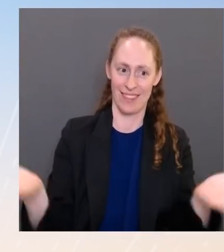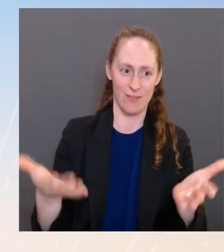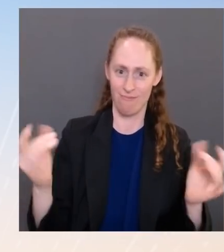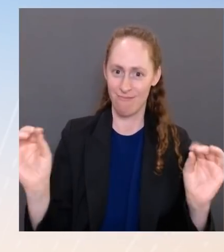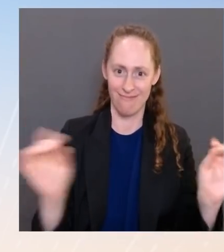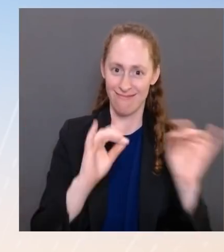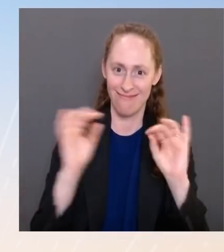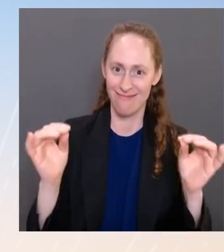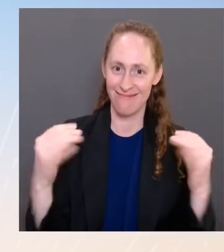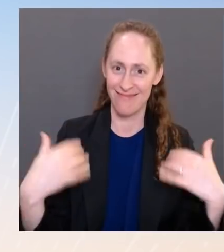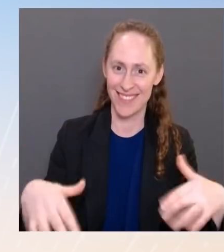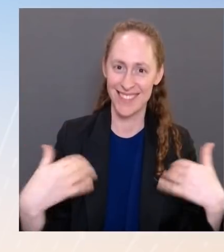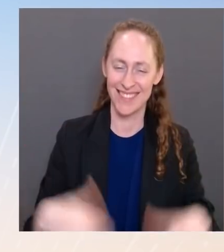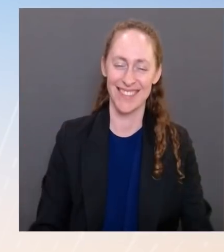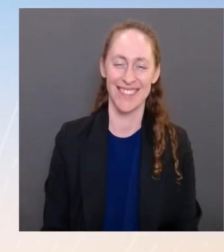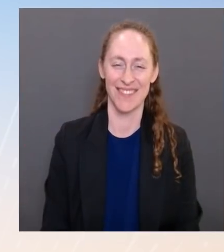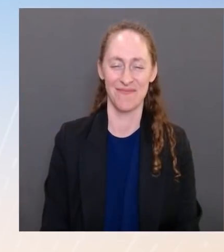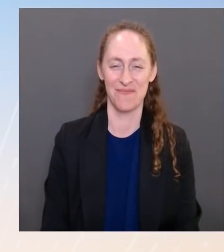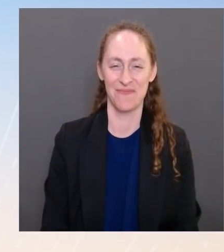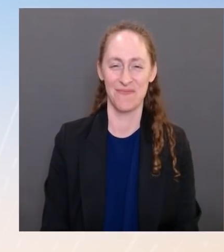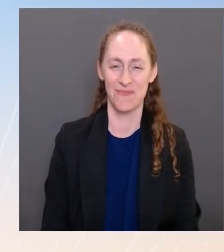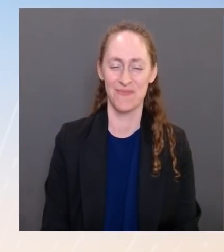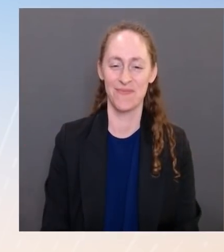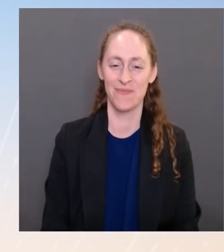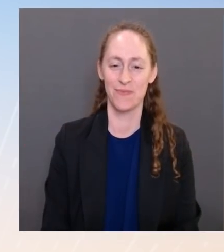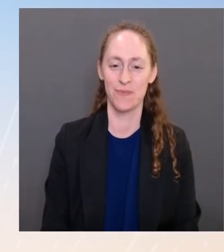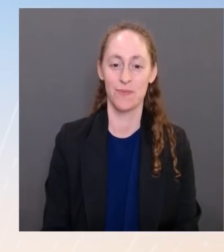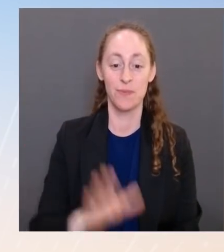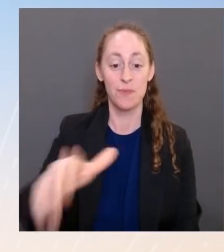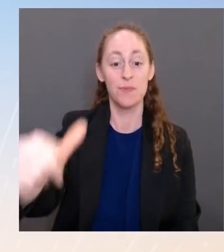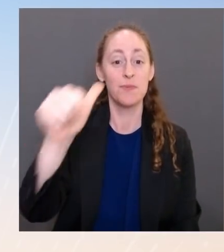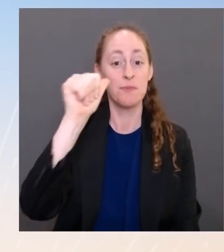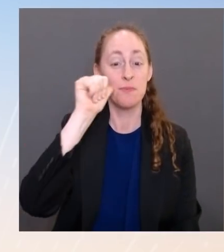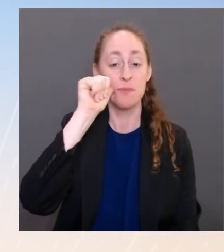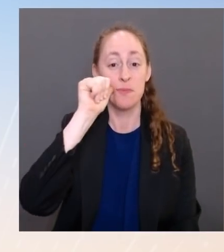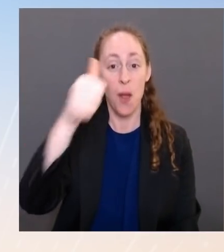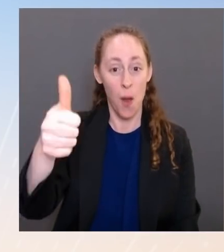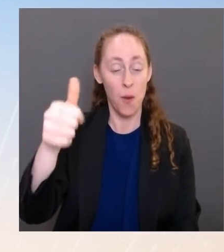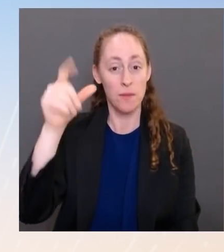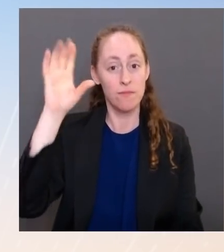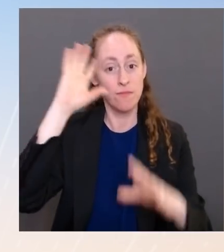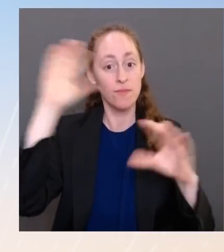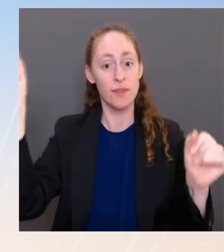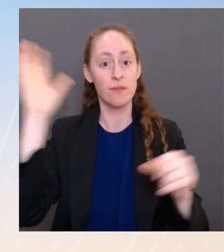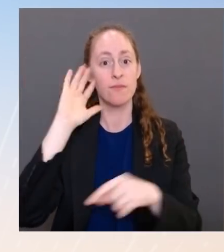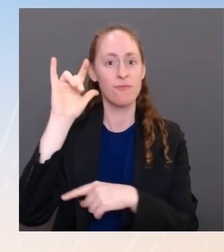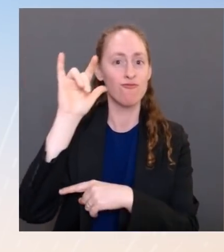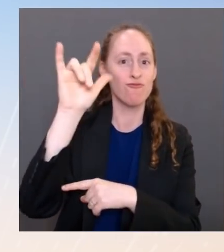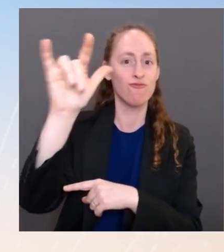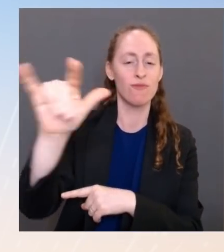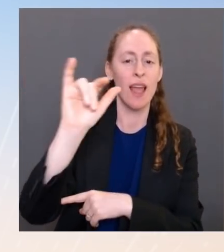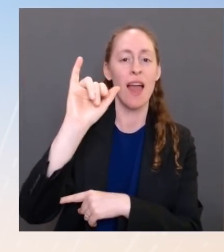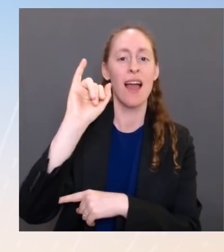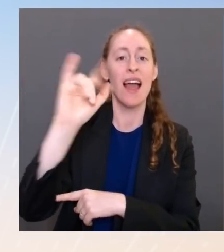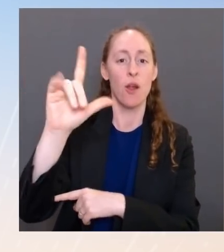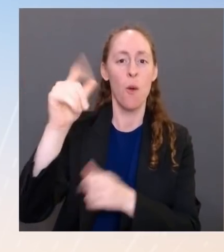will visit a family farm in Kankakee, Illinois, with the Secretary of Agriculture, Tom Vilsack, to discuss the impact